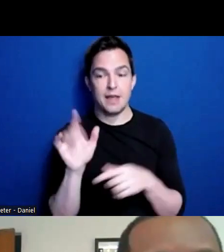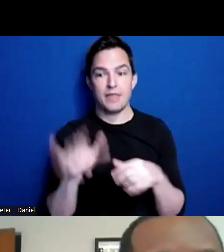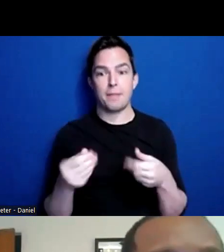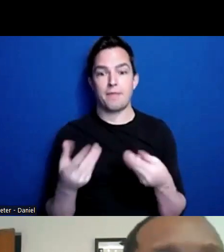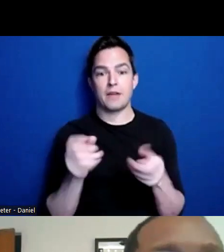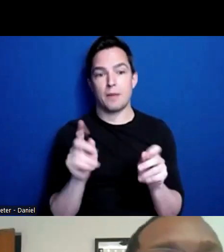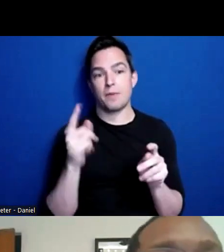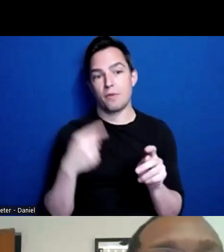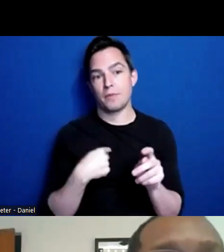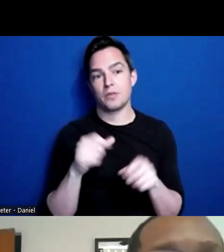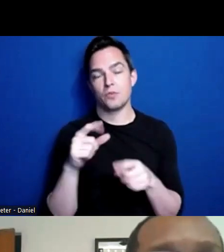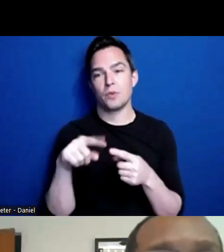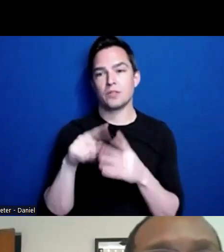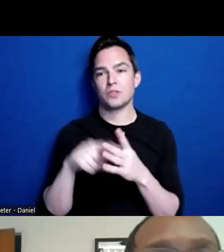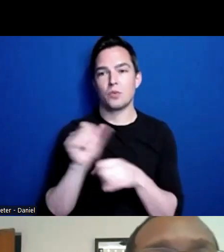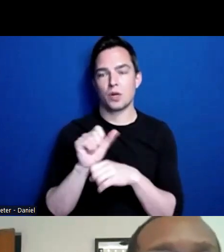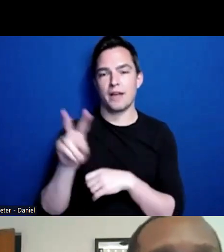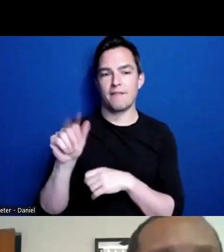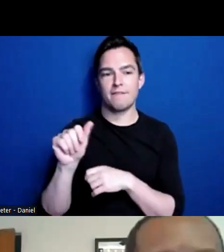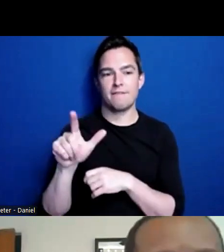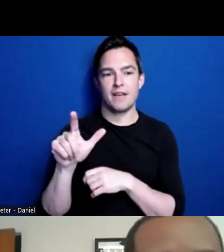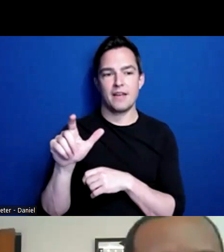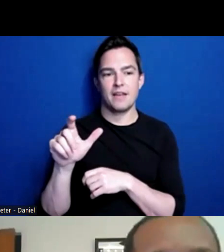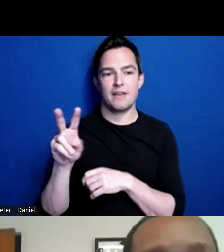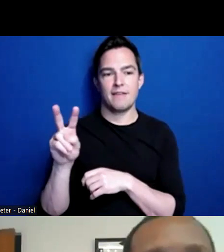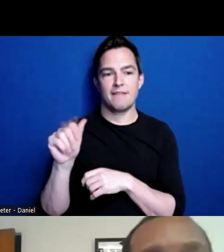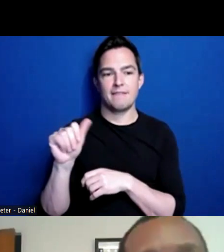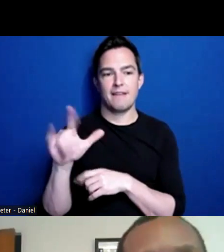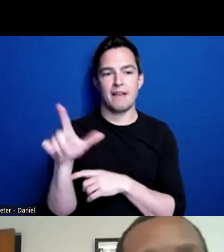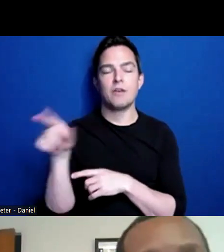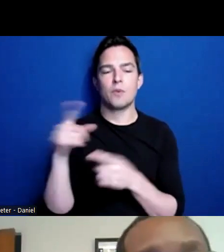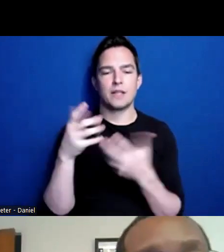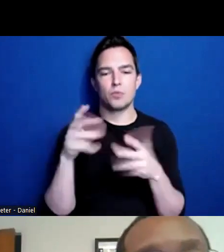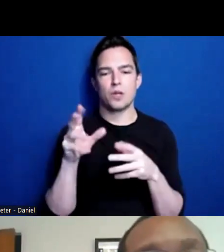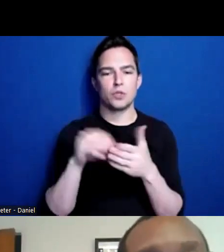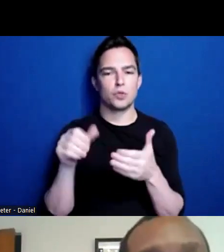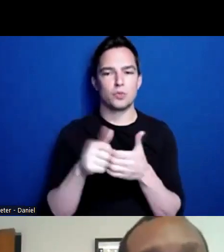working at Vale that - I don't want students with disabilities make the same mistake as I did to go